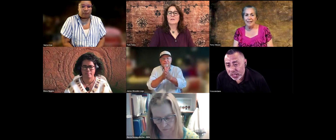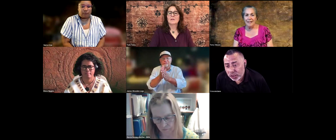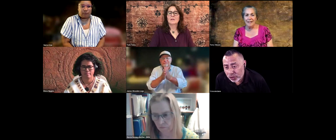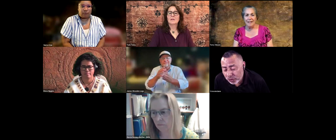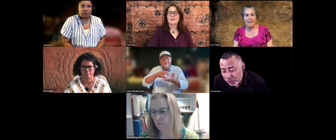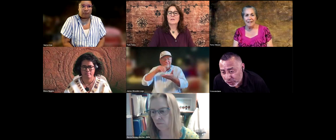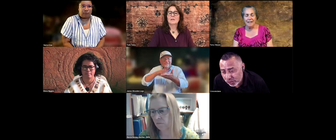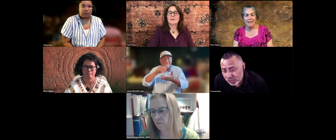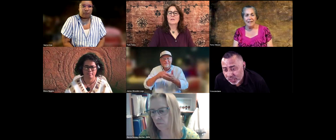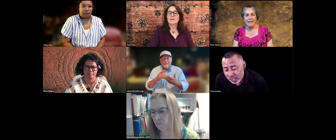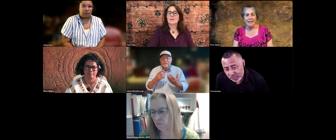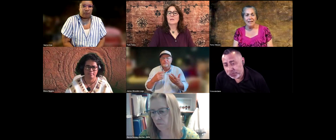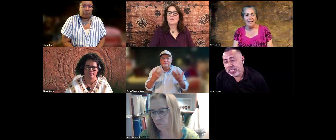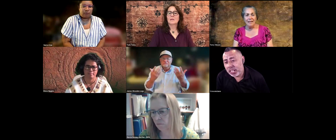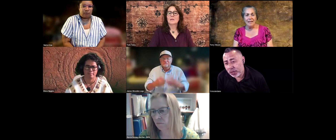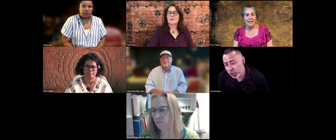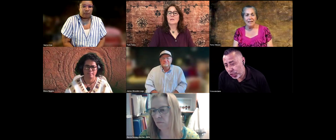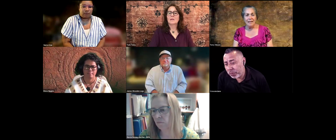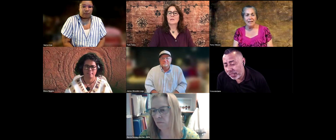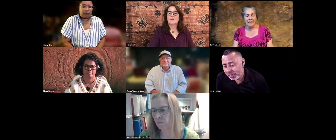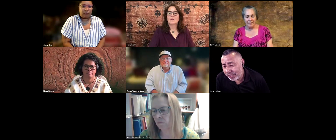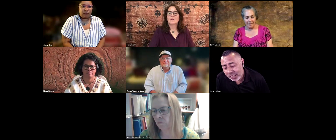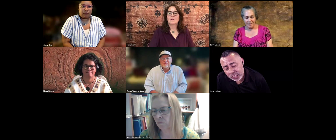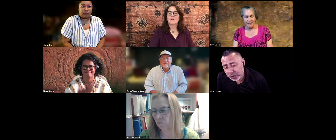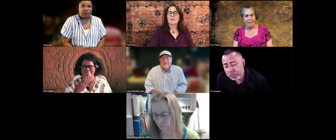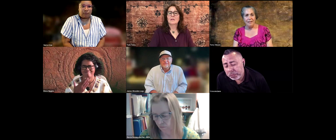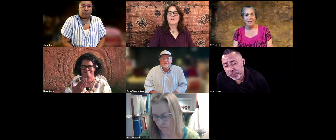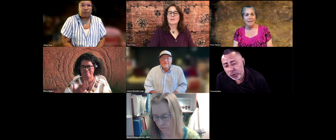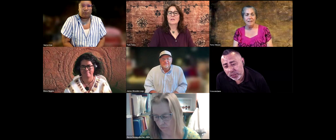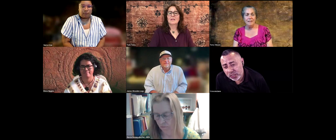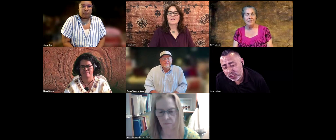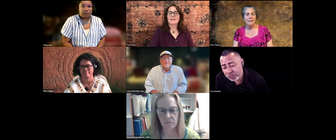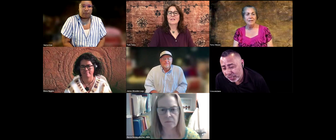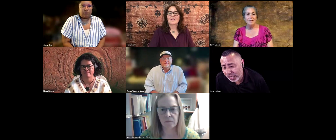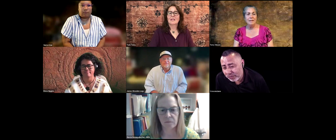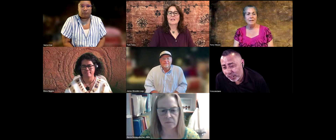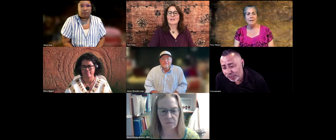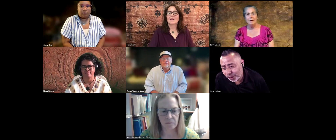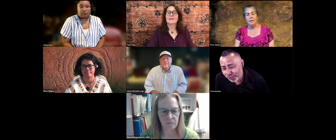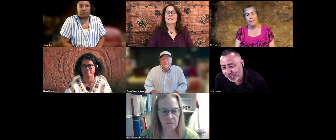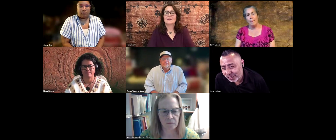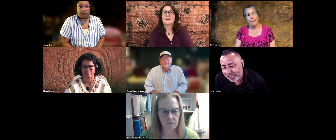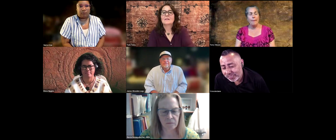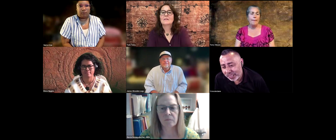So I try to learn from others as much as I try to share mine. Gives me a big motivation to be a lifelong learner.